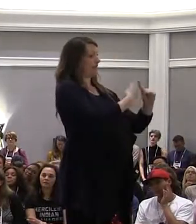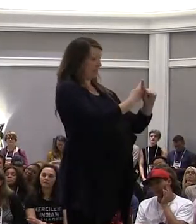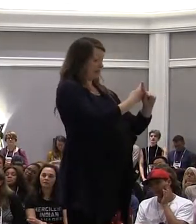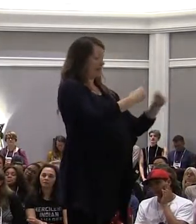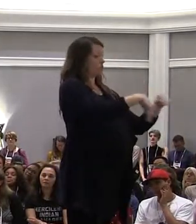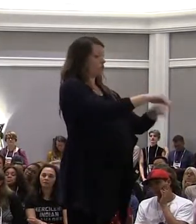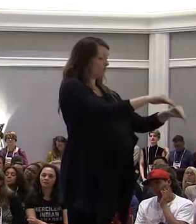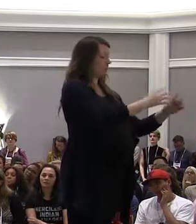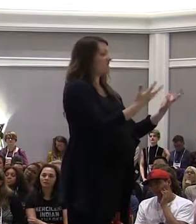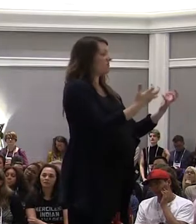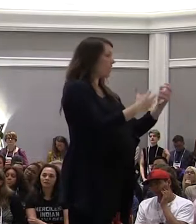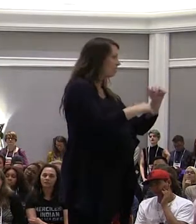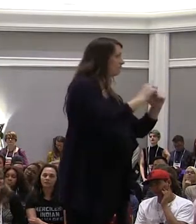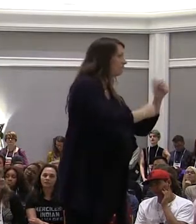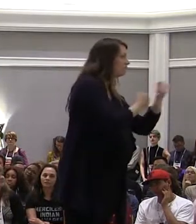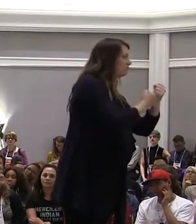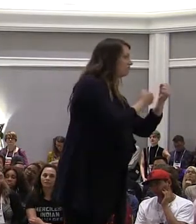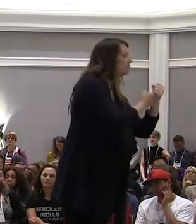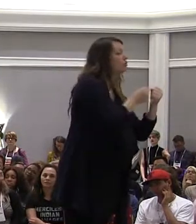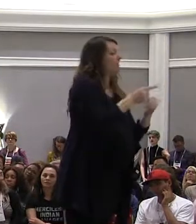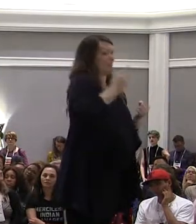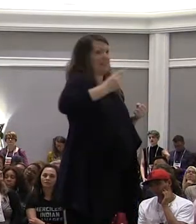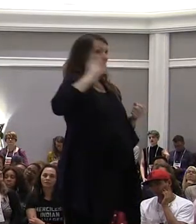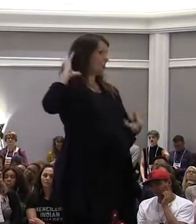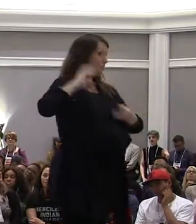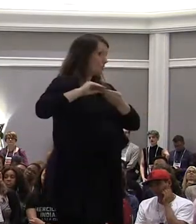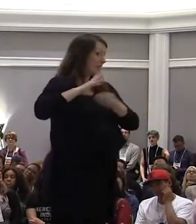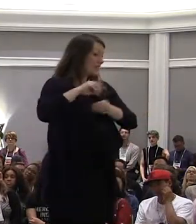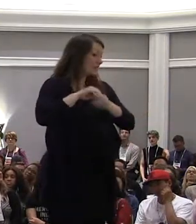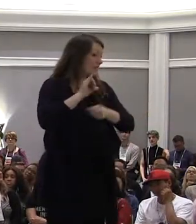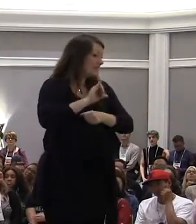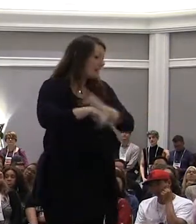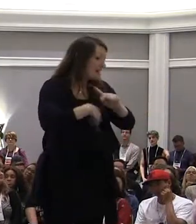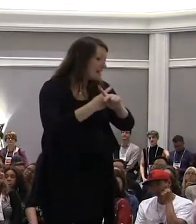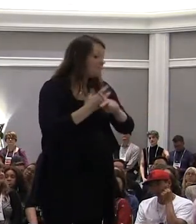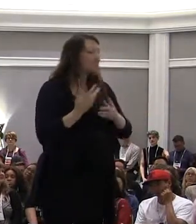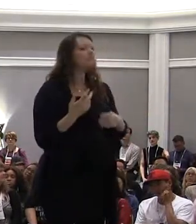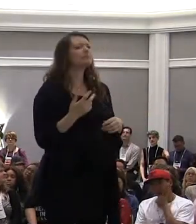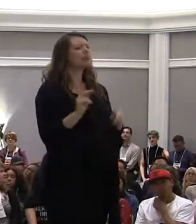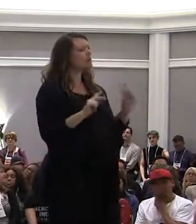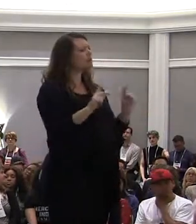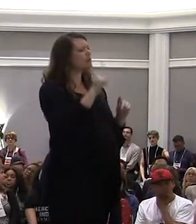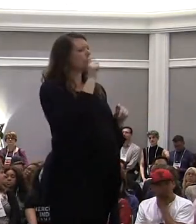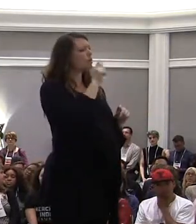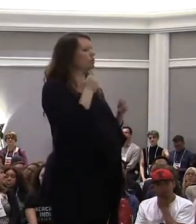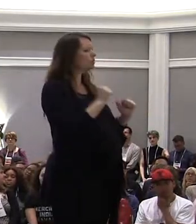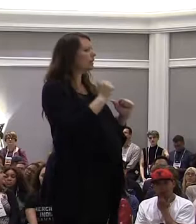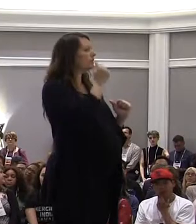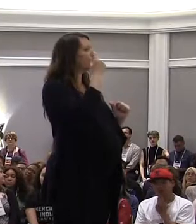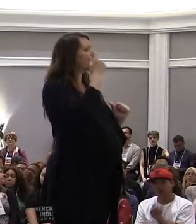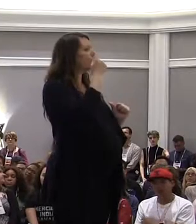who have a h history of involvement in queer and trans movement building, and individuals who are trying to understand what that is